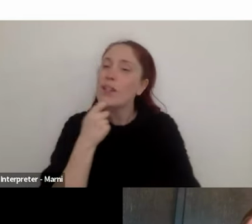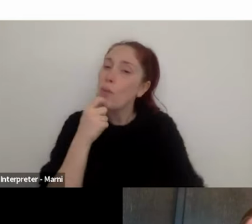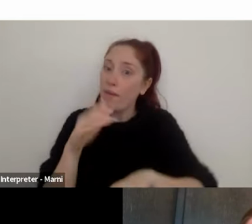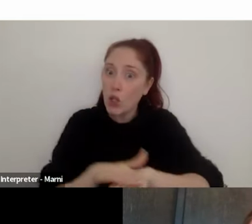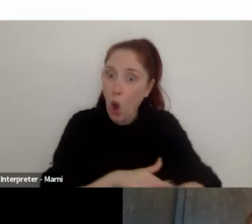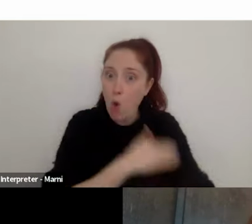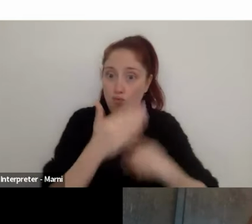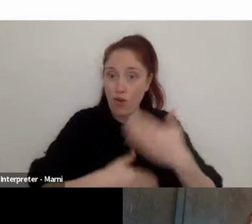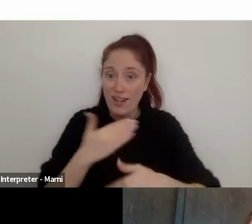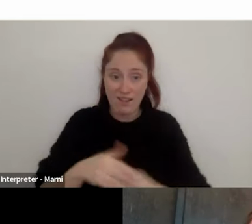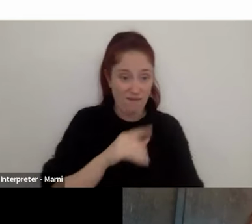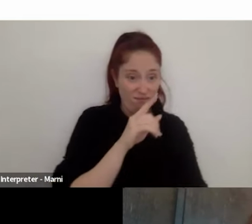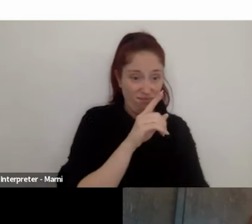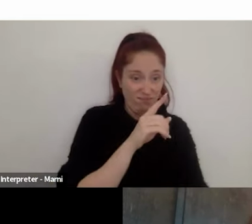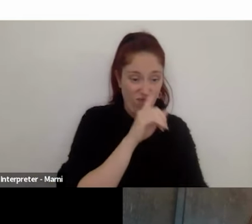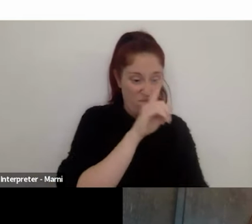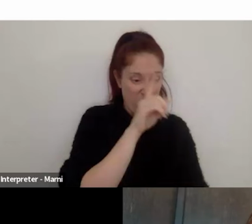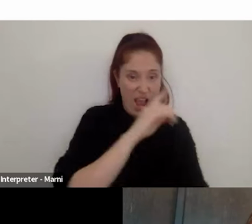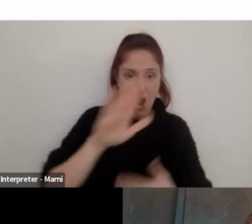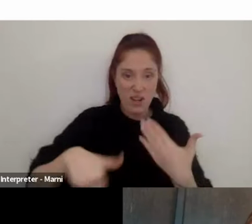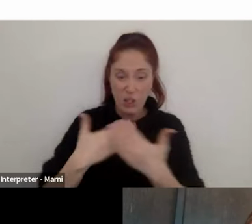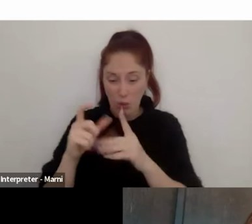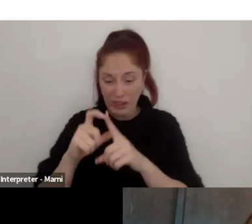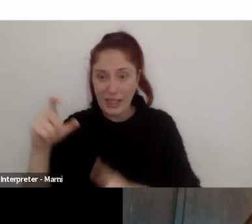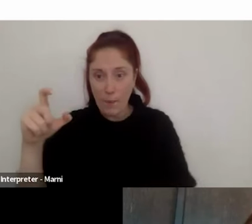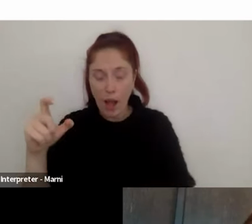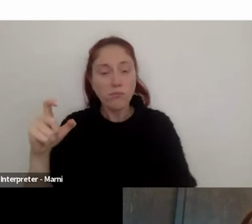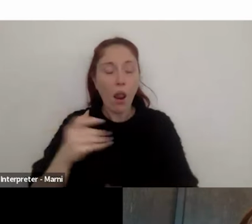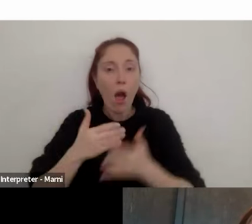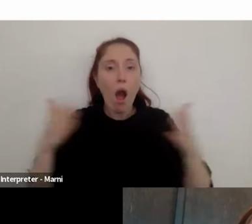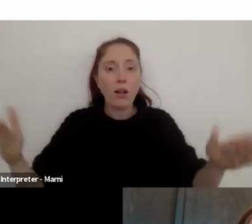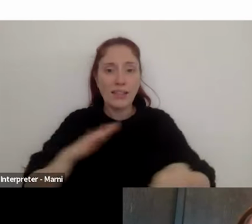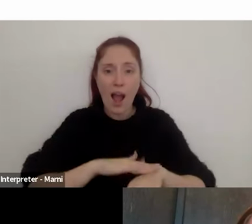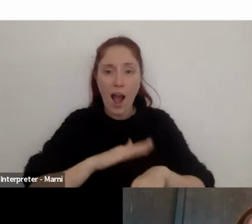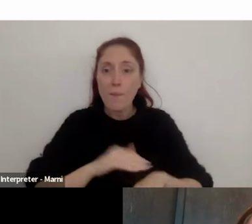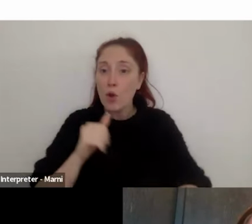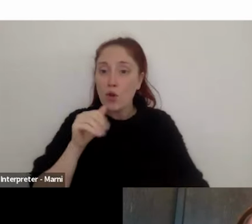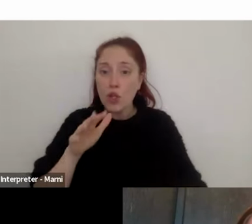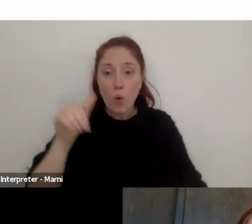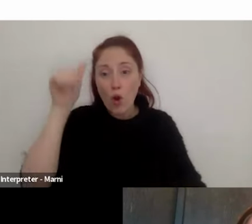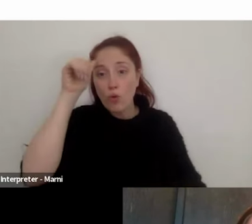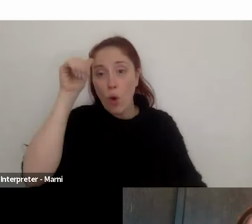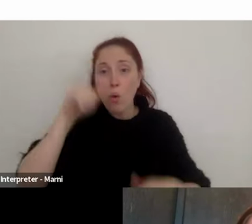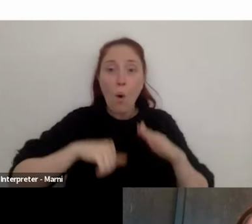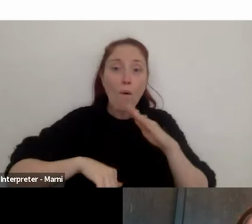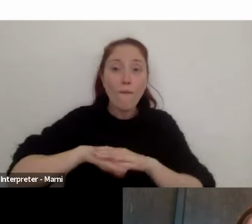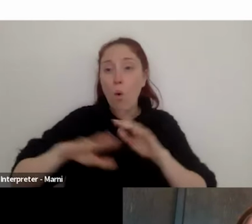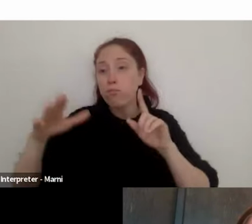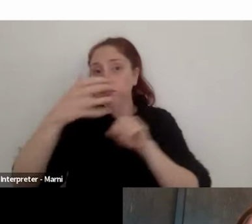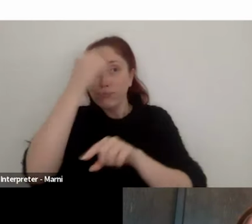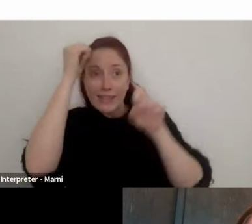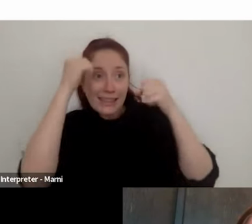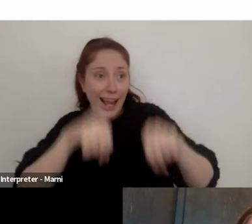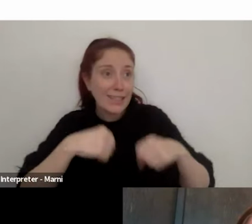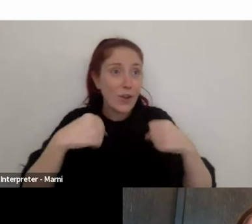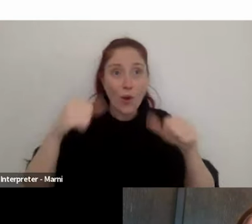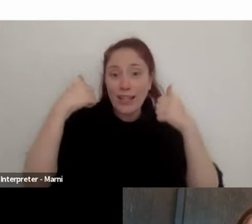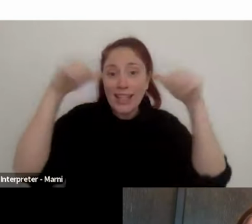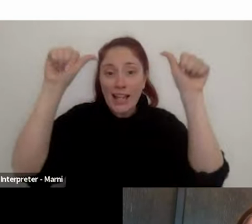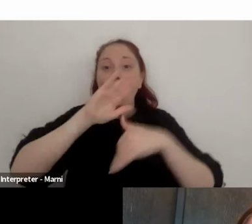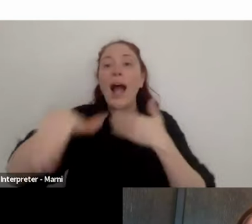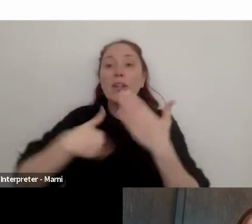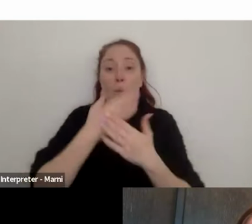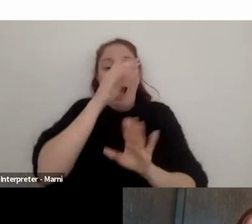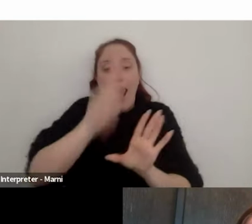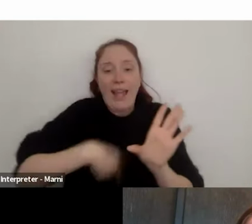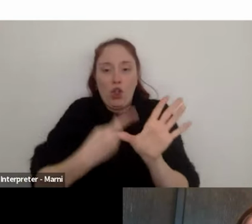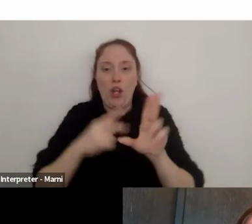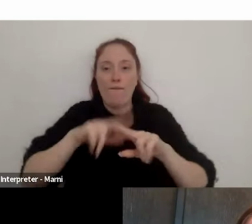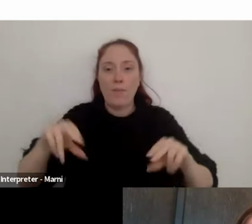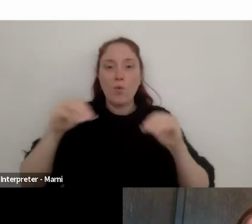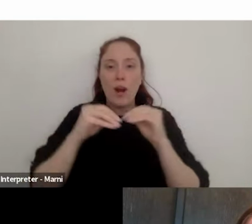programs. You won't have a final outcome until February 2025, from the full application stage,